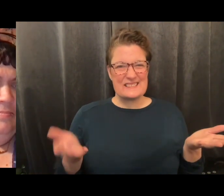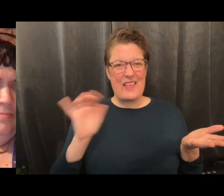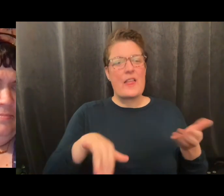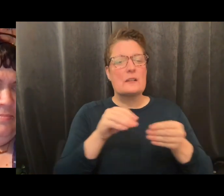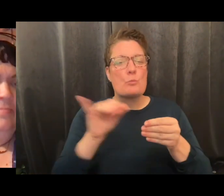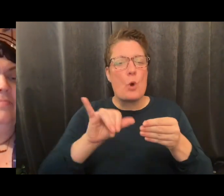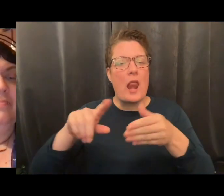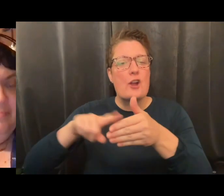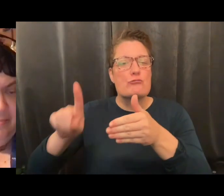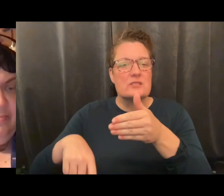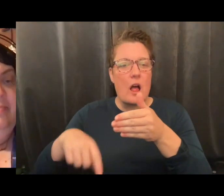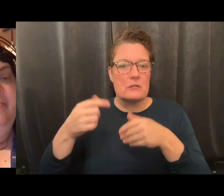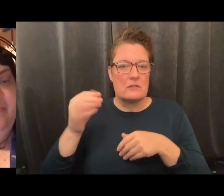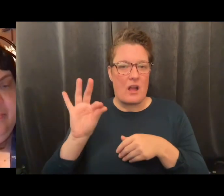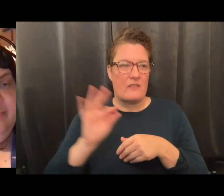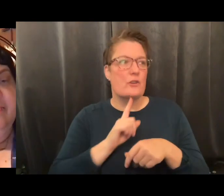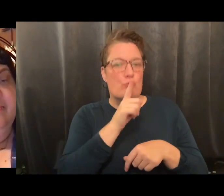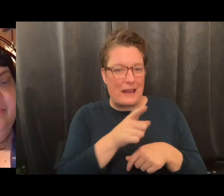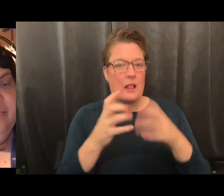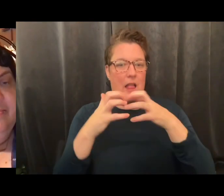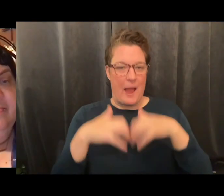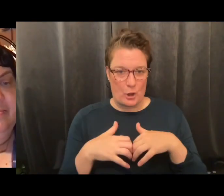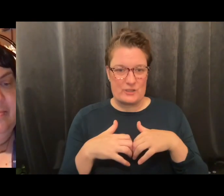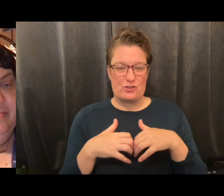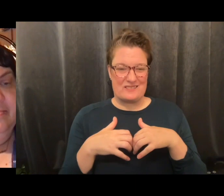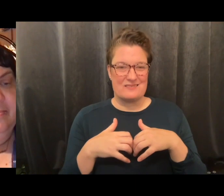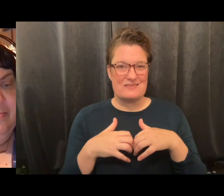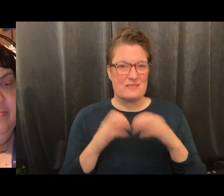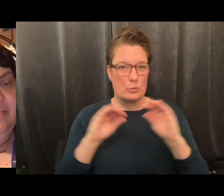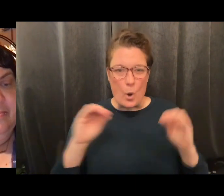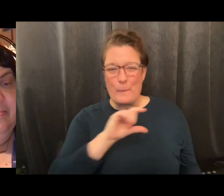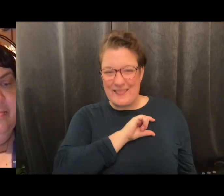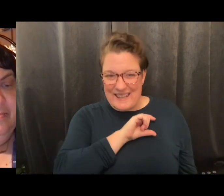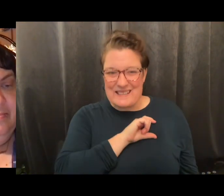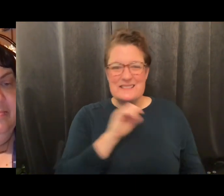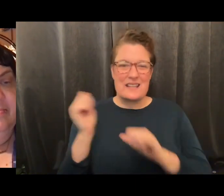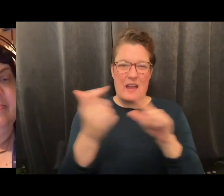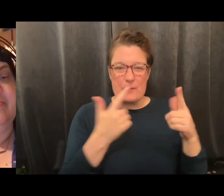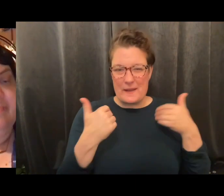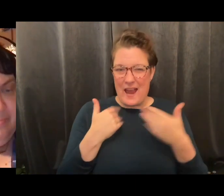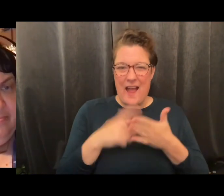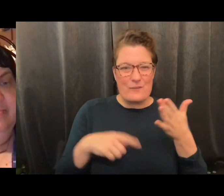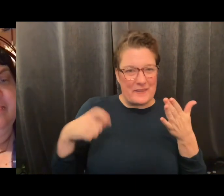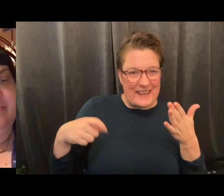um, no police, everybody has what they need, respect for the land, for our